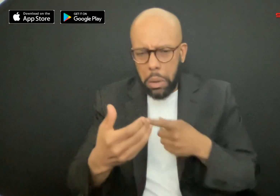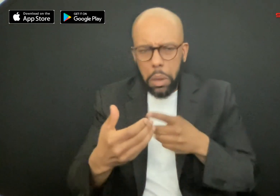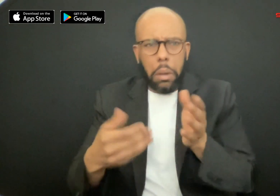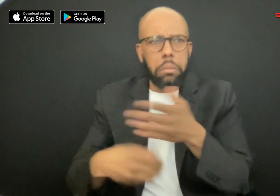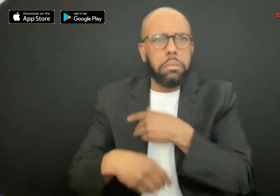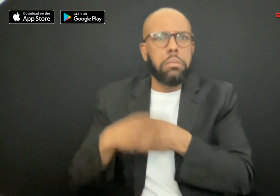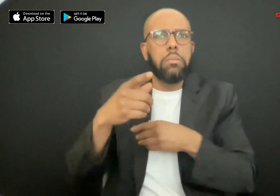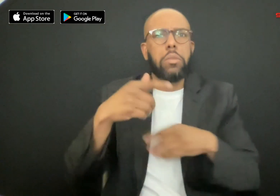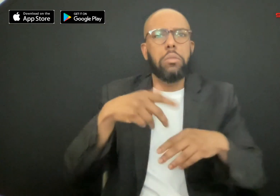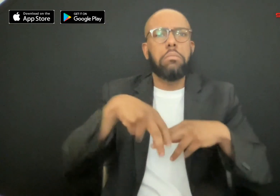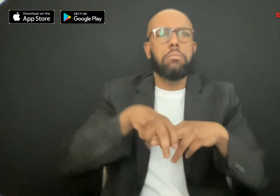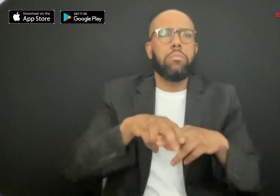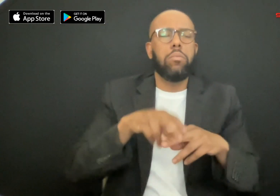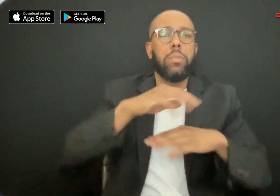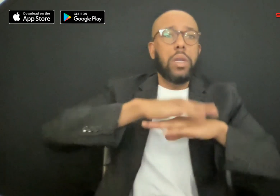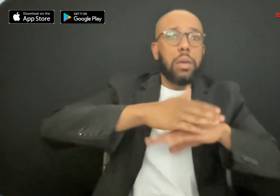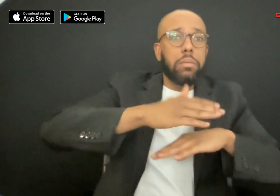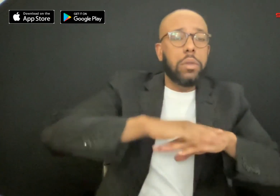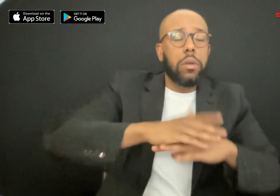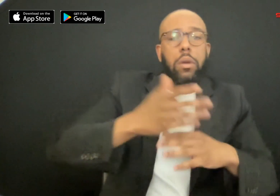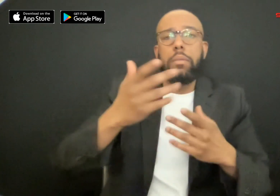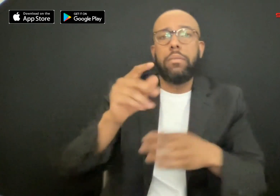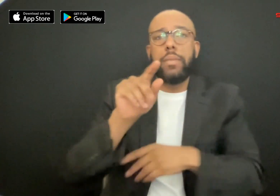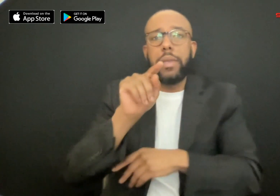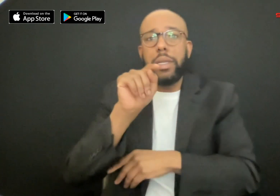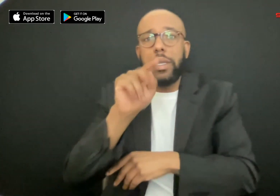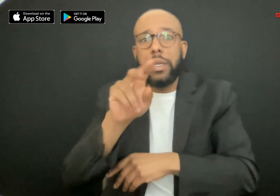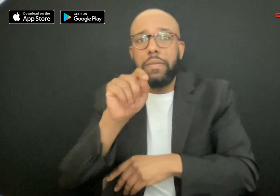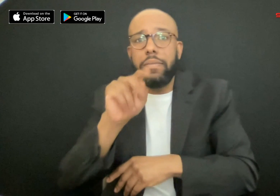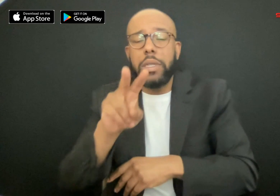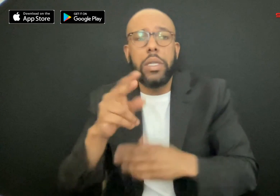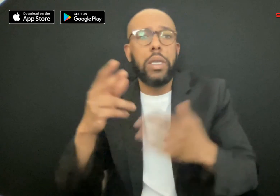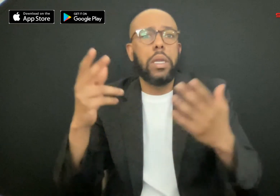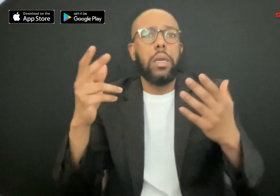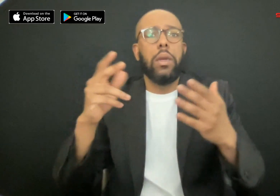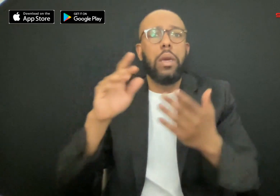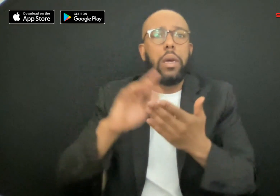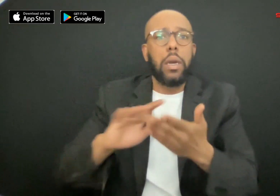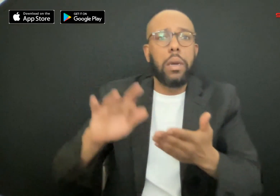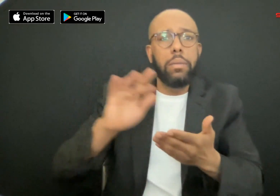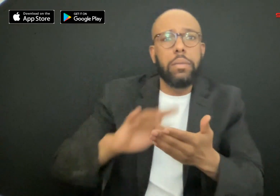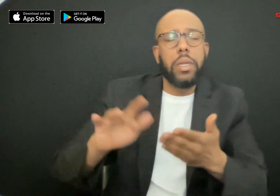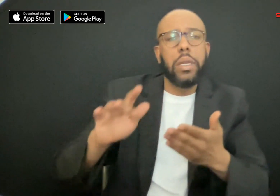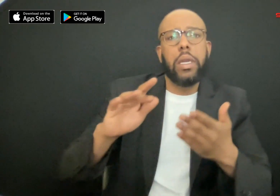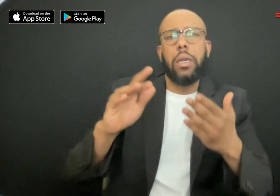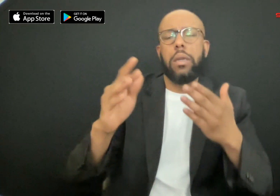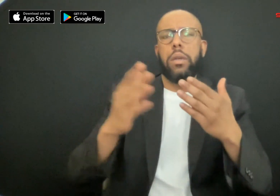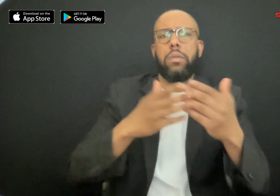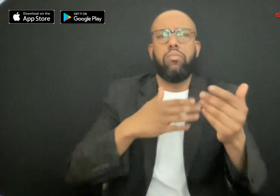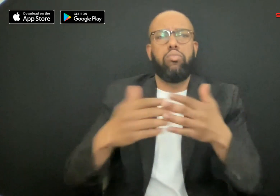and if you don't want to watch on the phone but prefer to watch on your laptop television or iPad